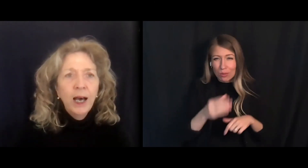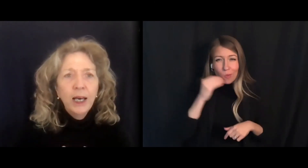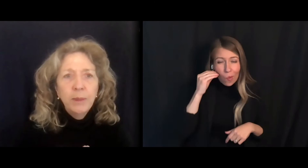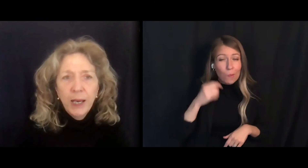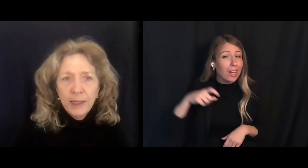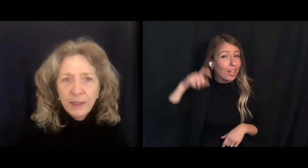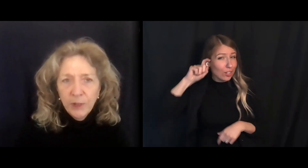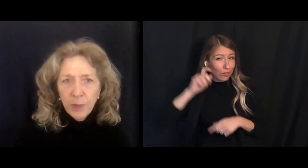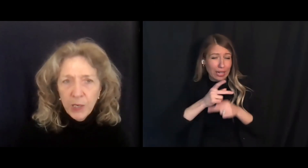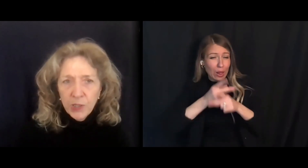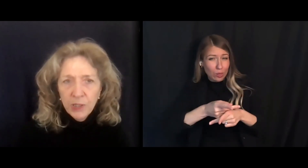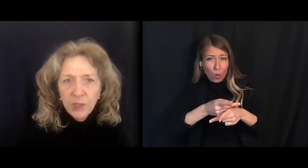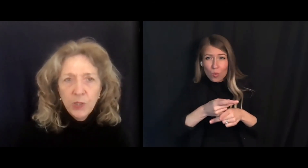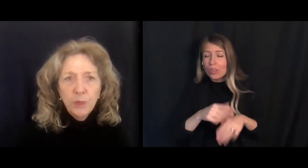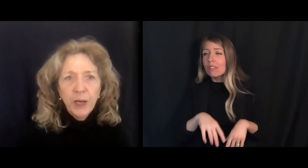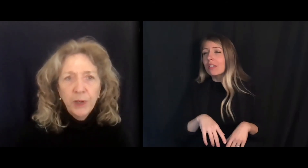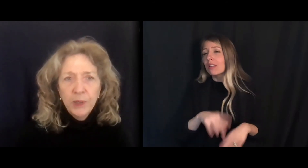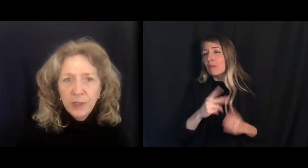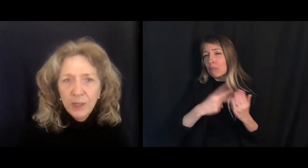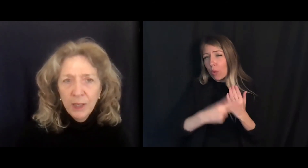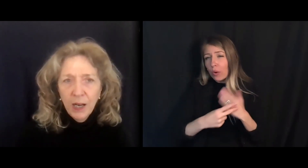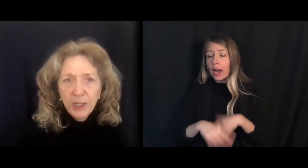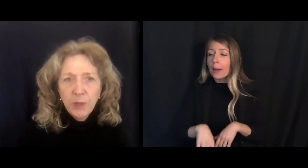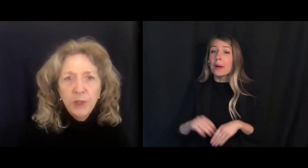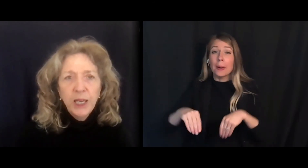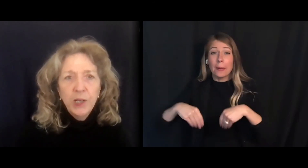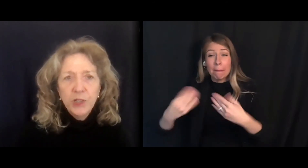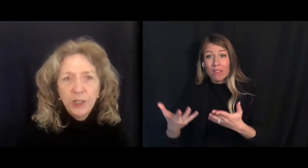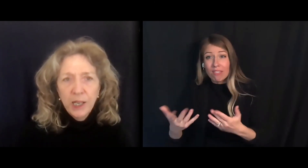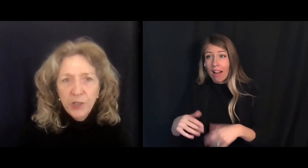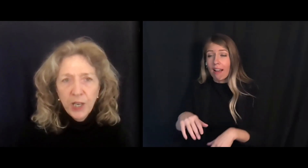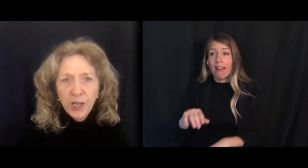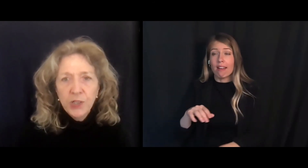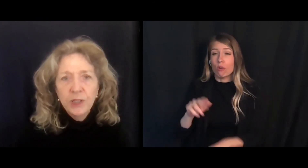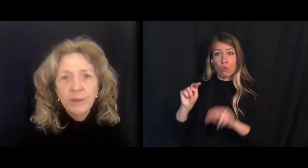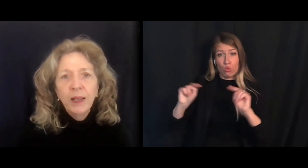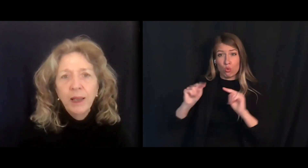unbiased information to parents on communication and education,